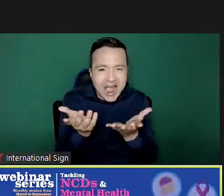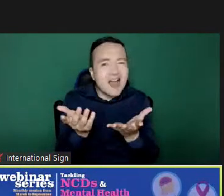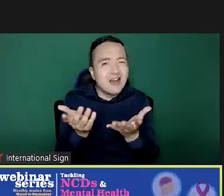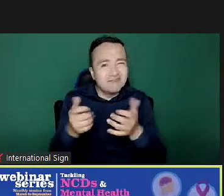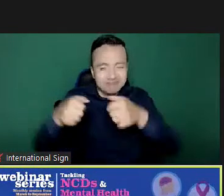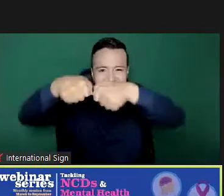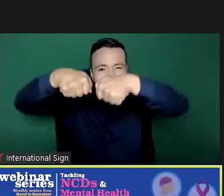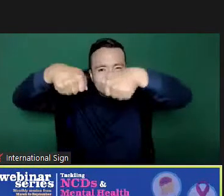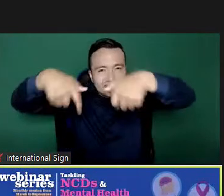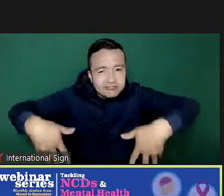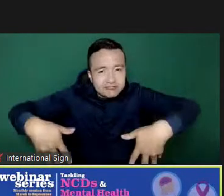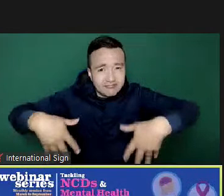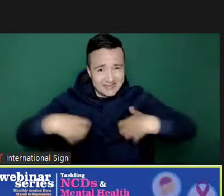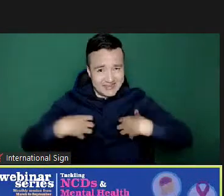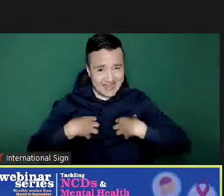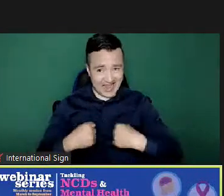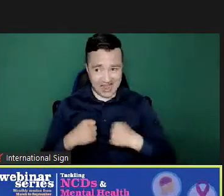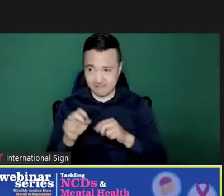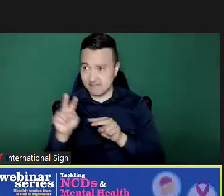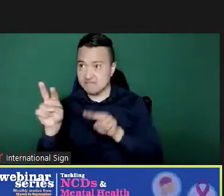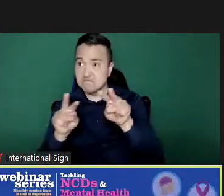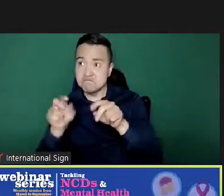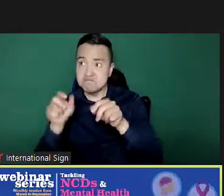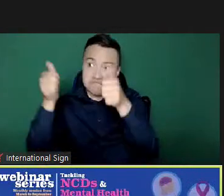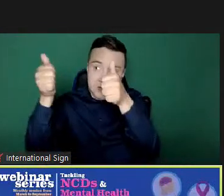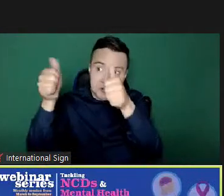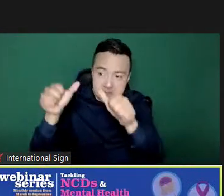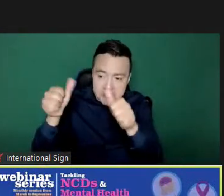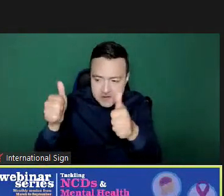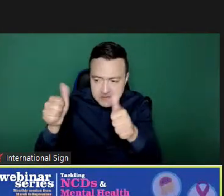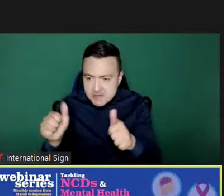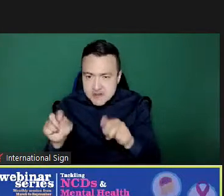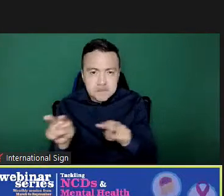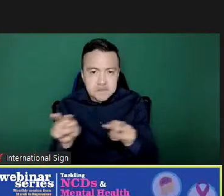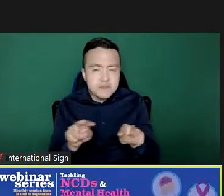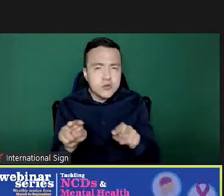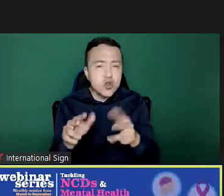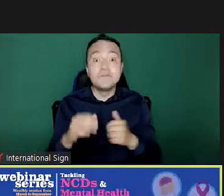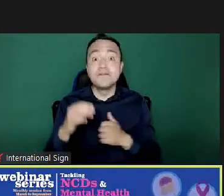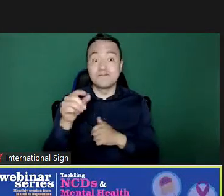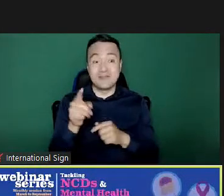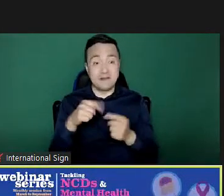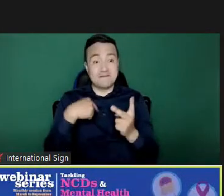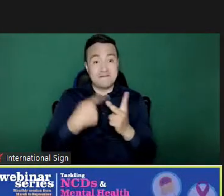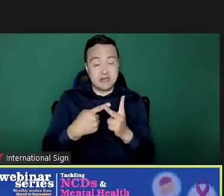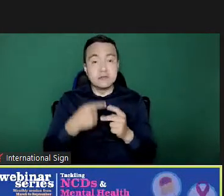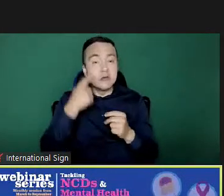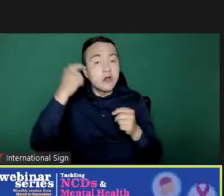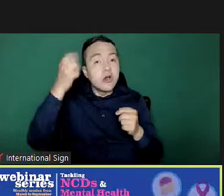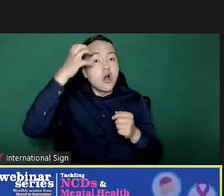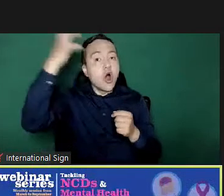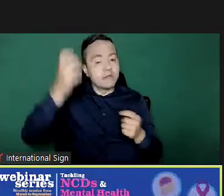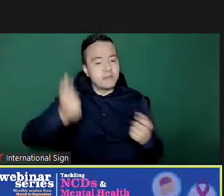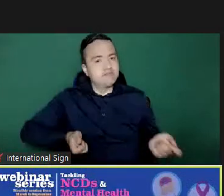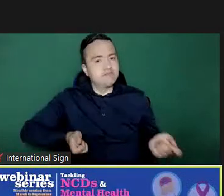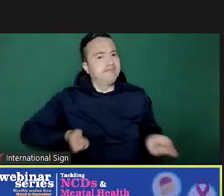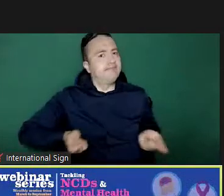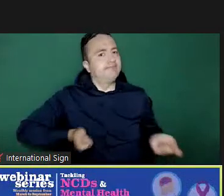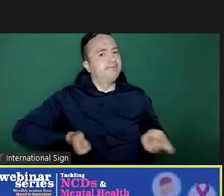We've learned that we must include non-communicable diseases in national health plans and COVID response plans.